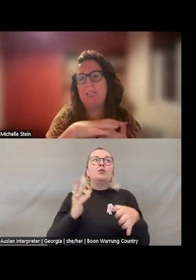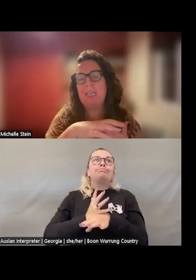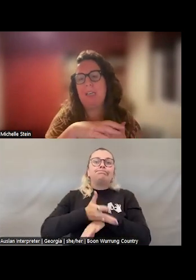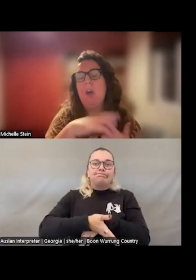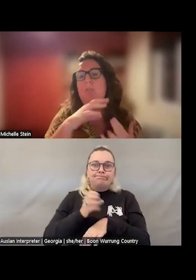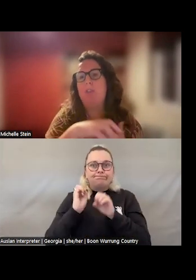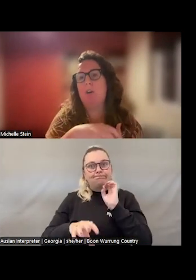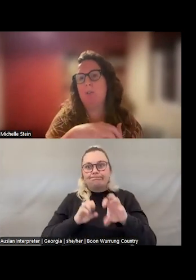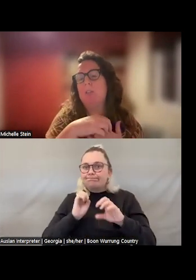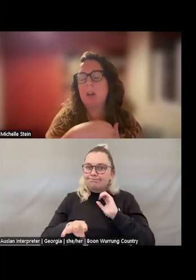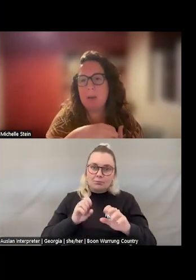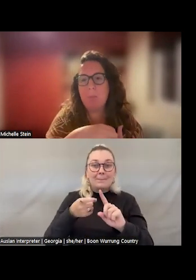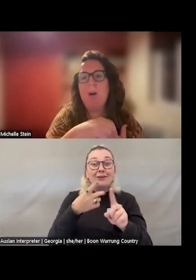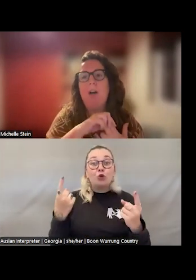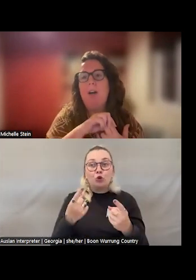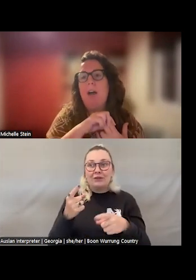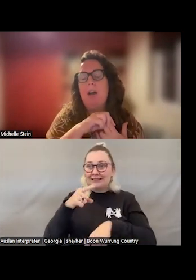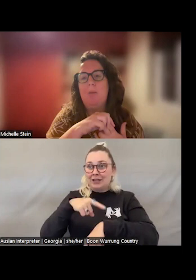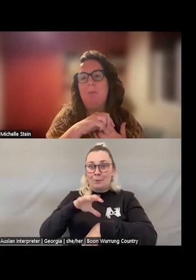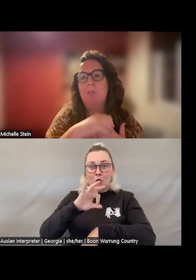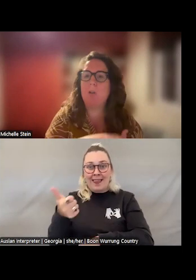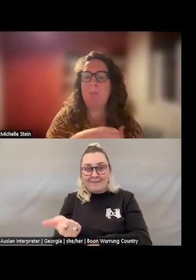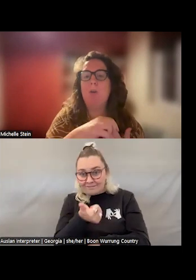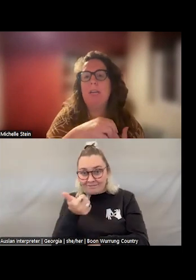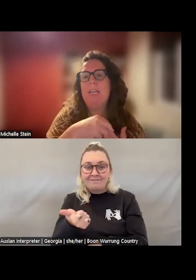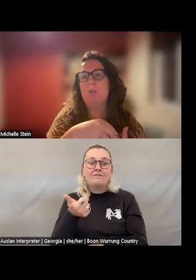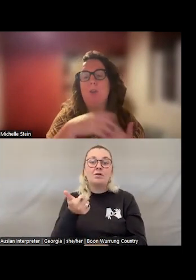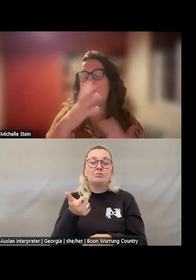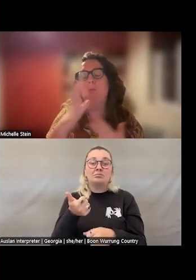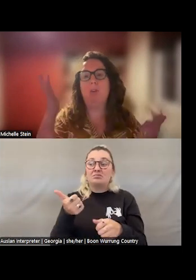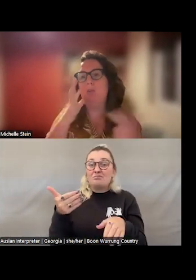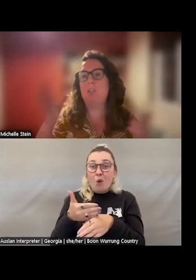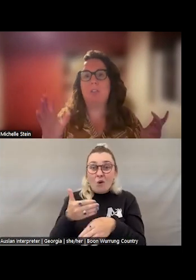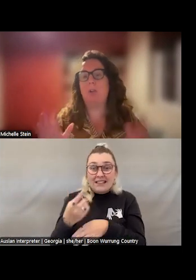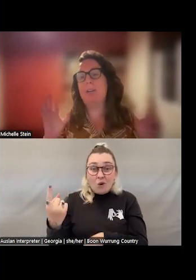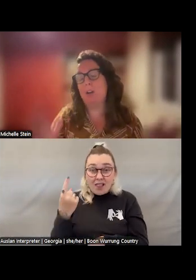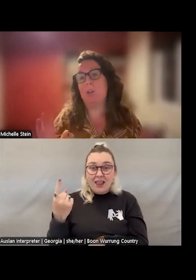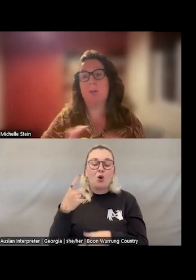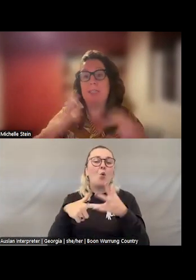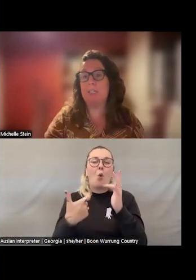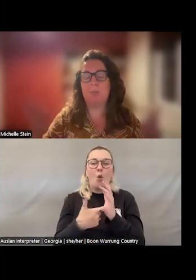particularly for those you are time poor, sole employees, or you're in a large organisation